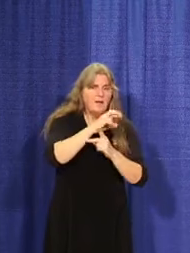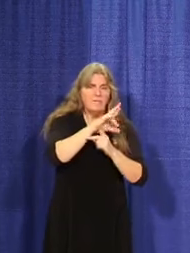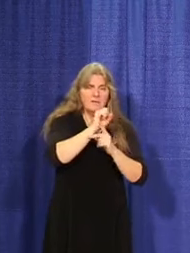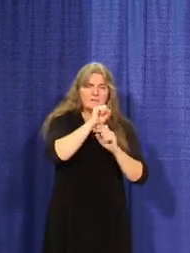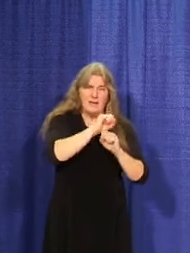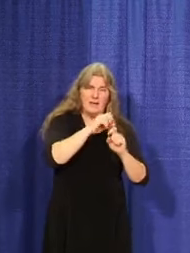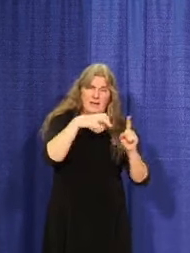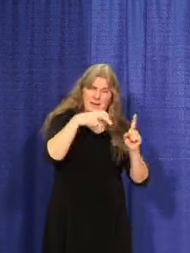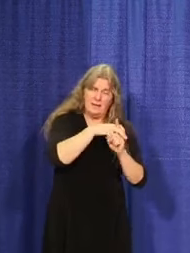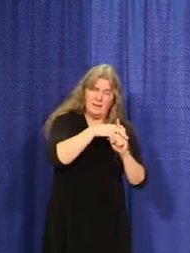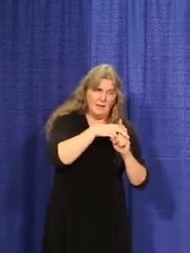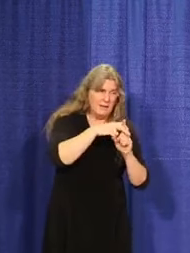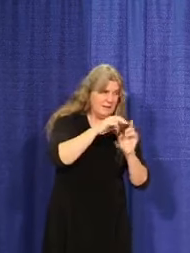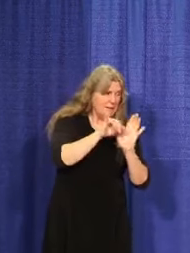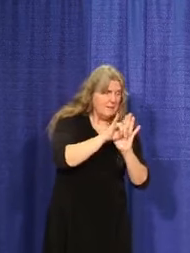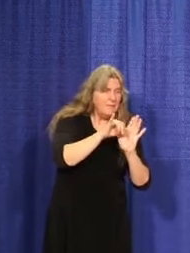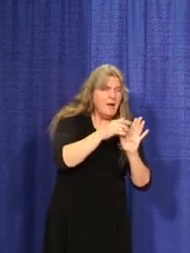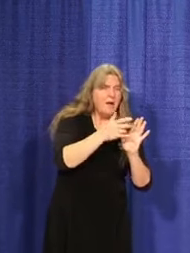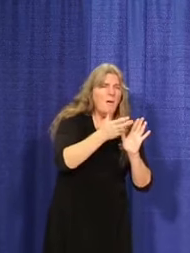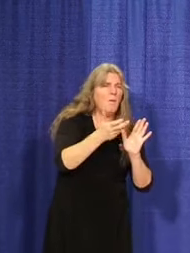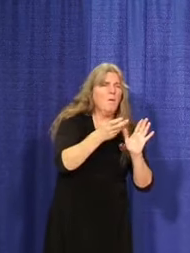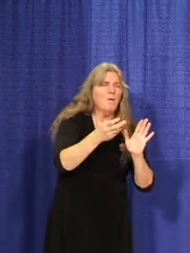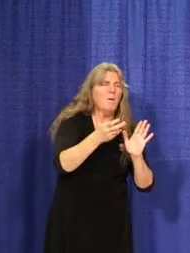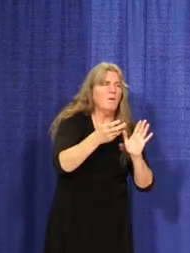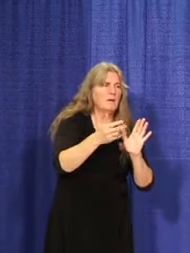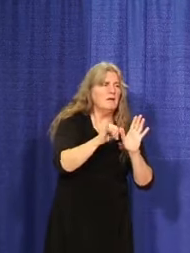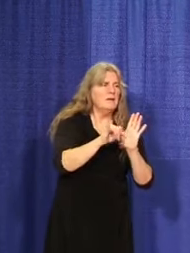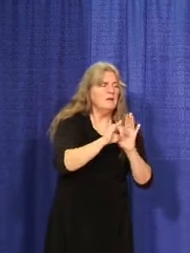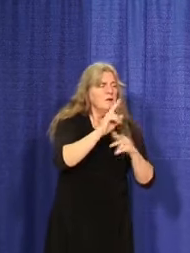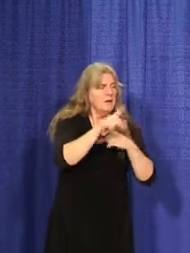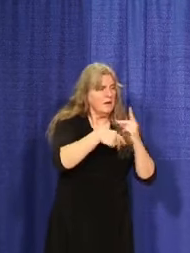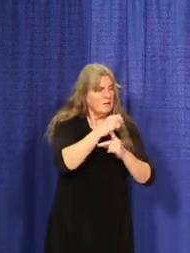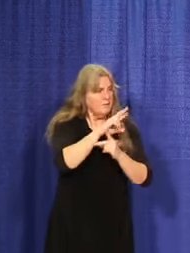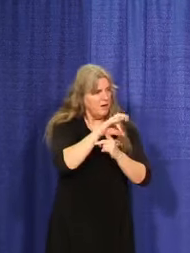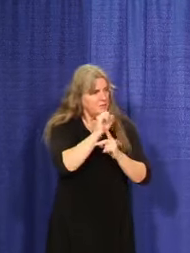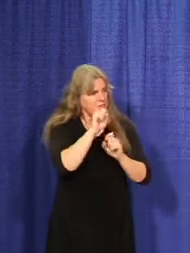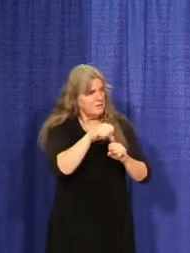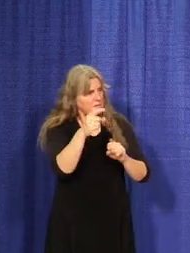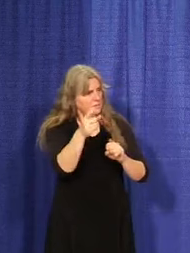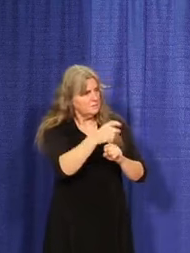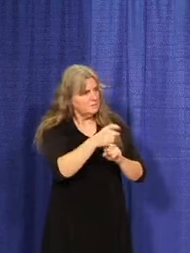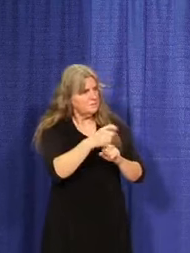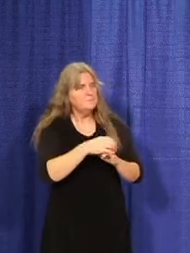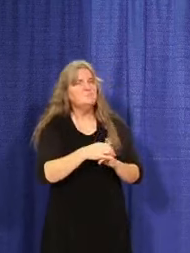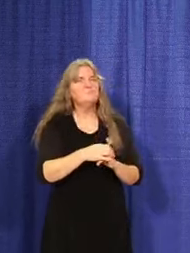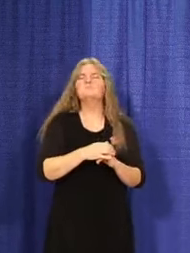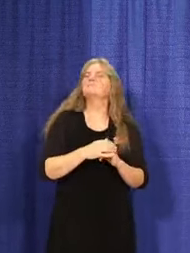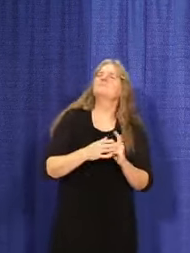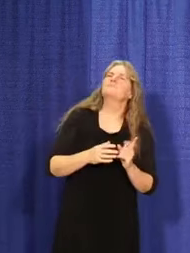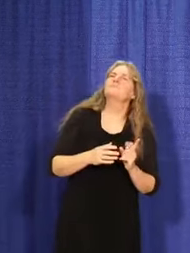traces of COVID?